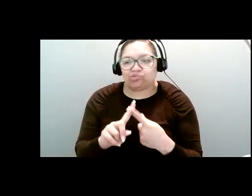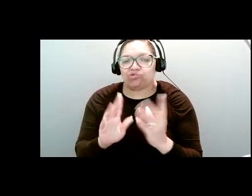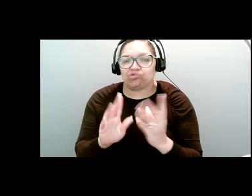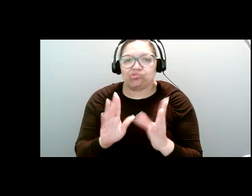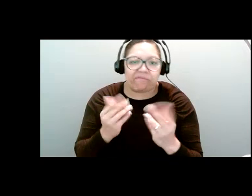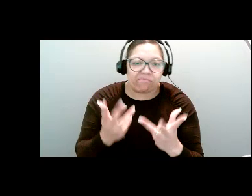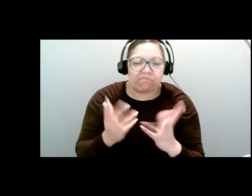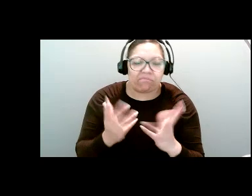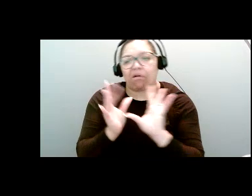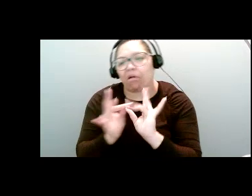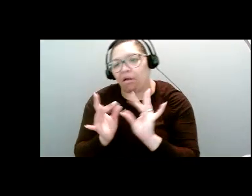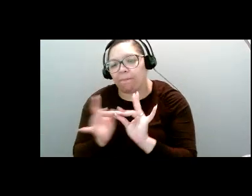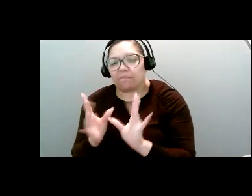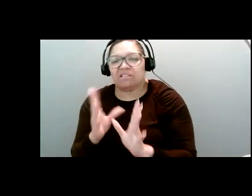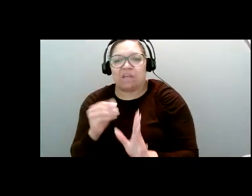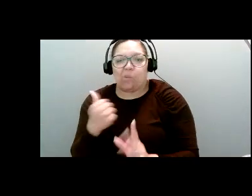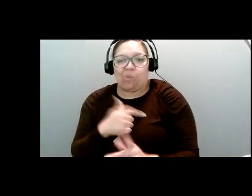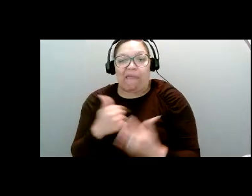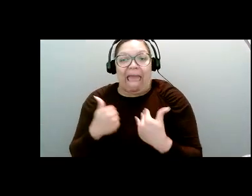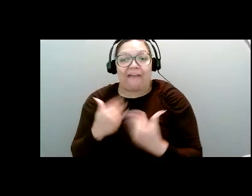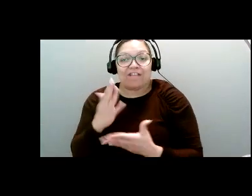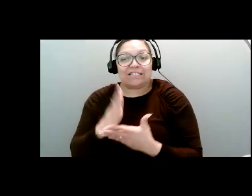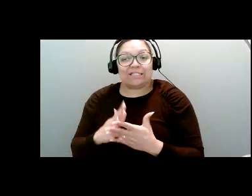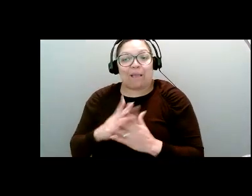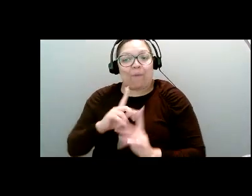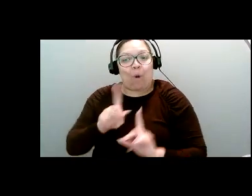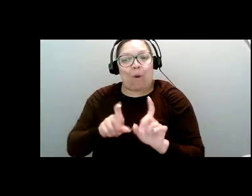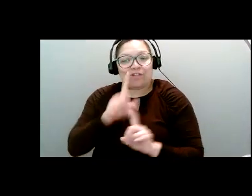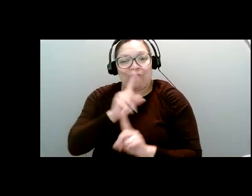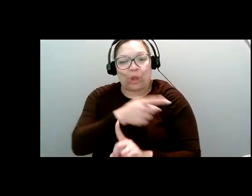And we have some questions for you too, to help prompt discussion.